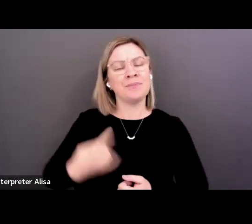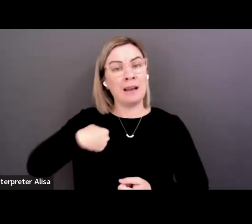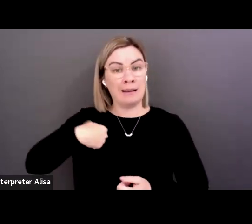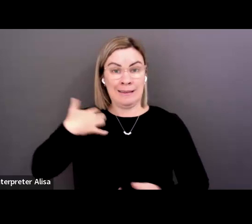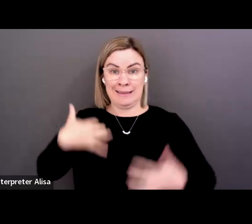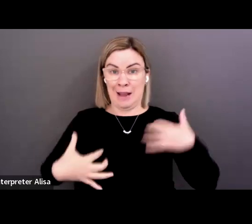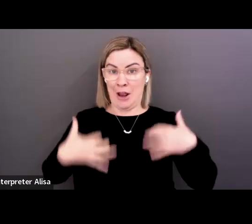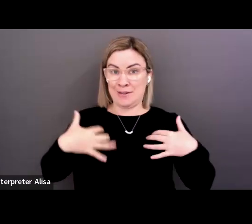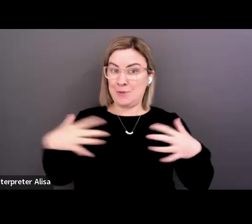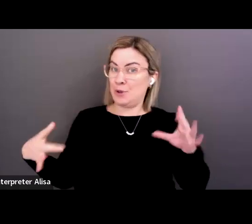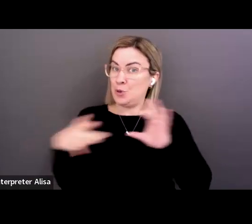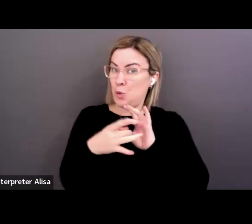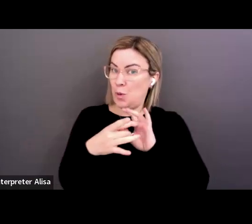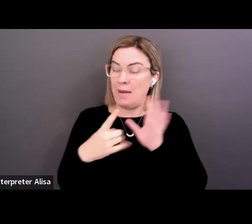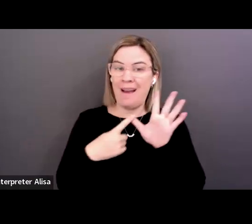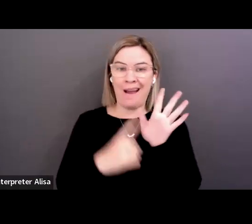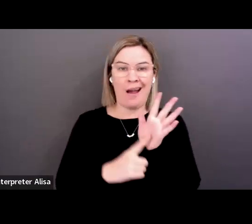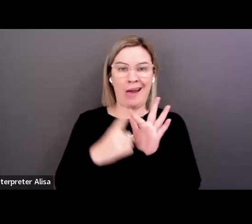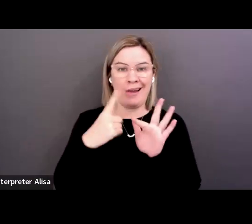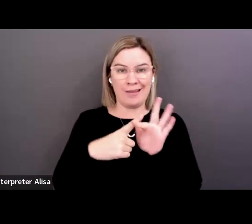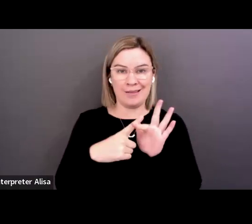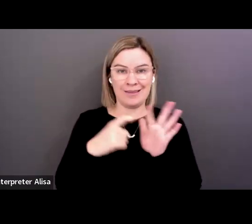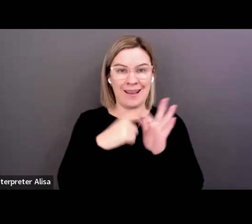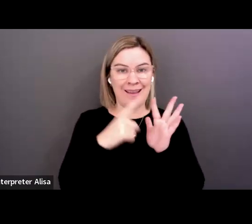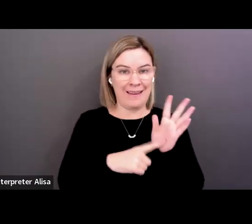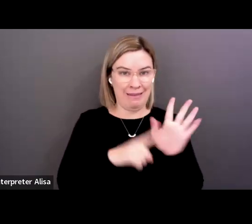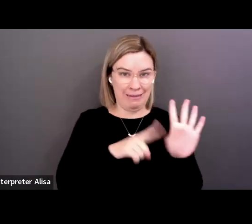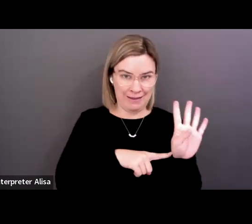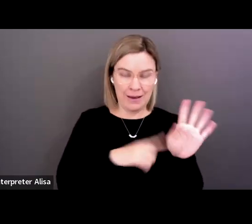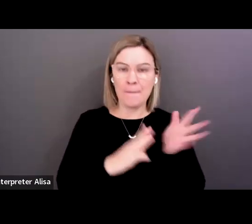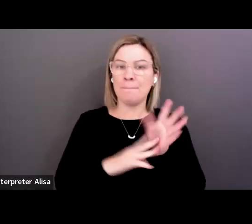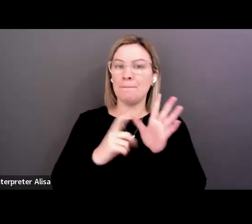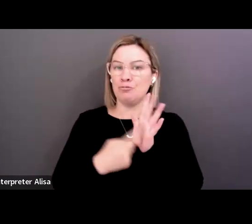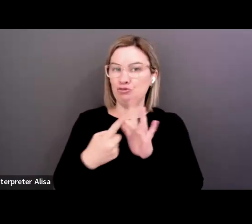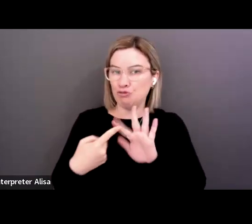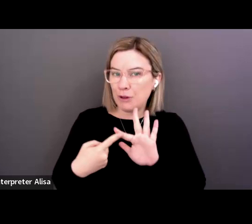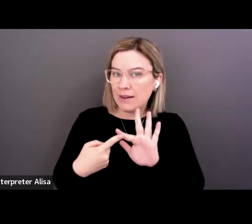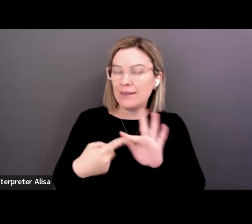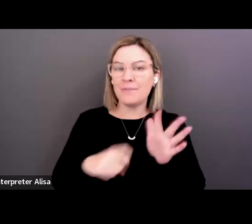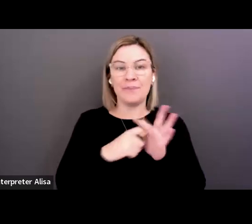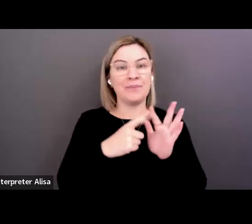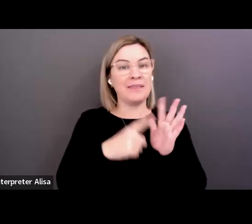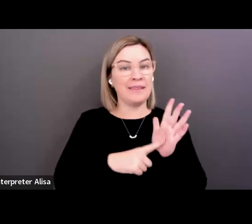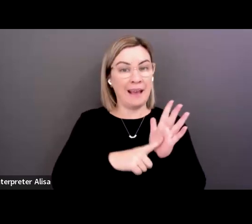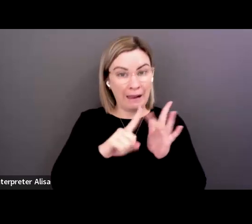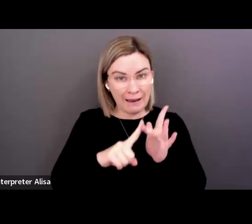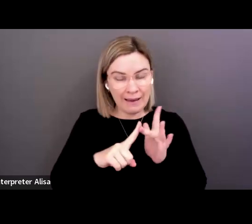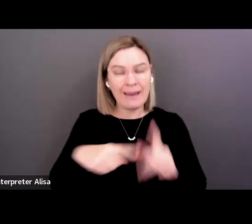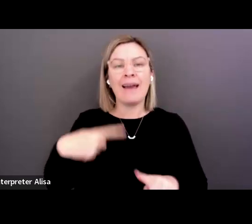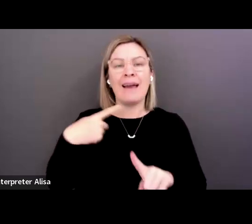often, really on the frontlines of change.